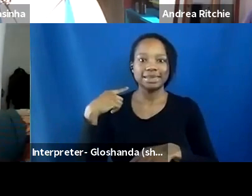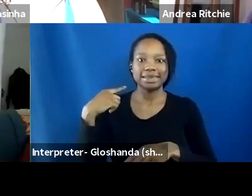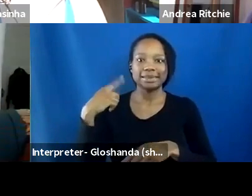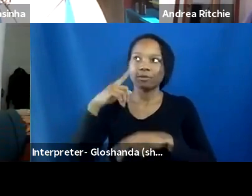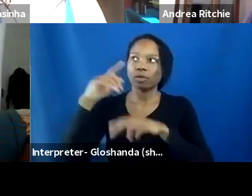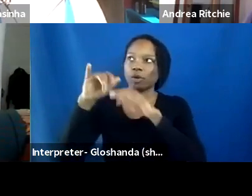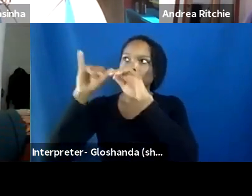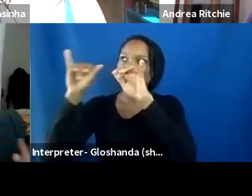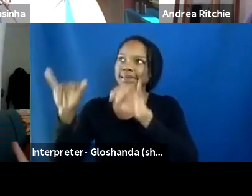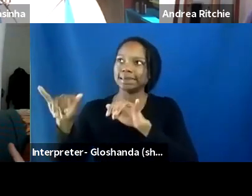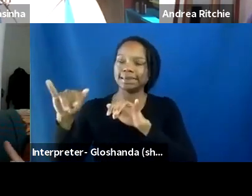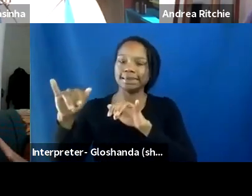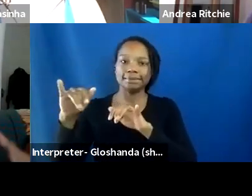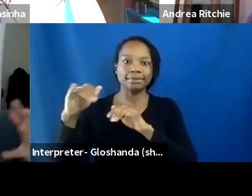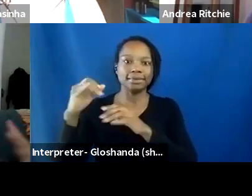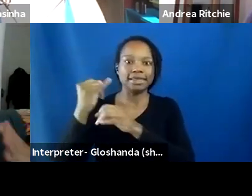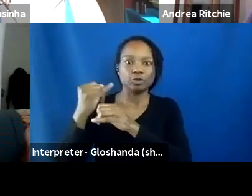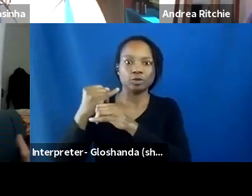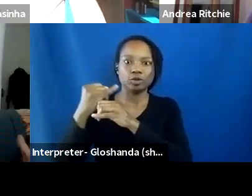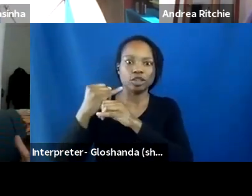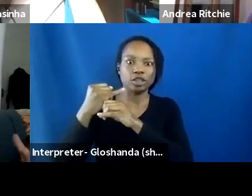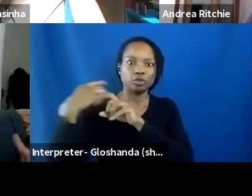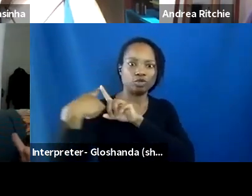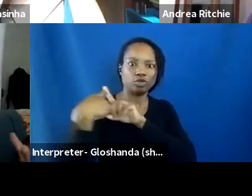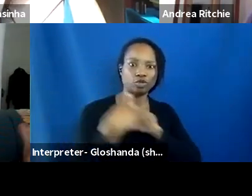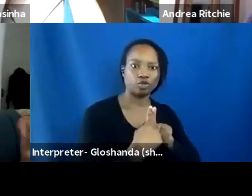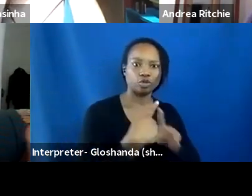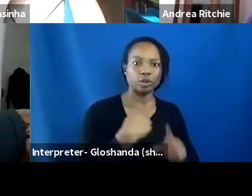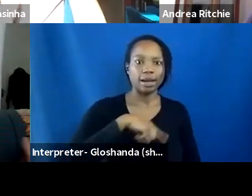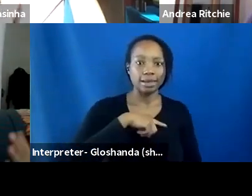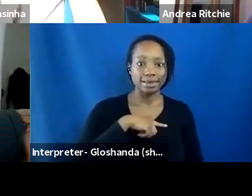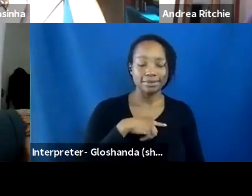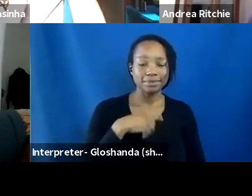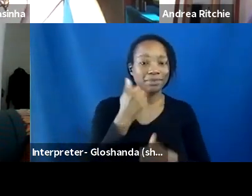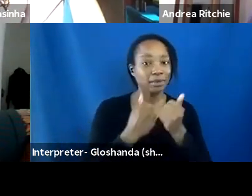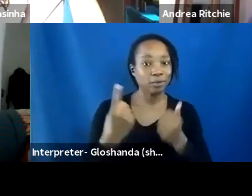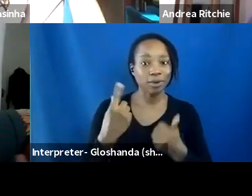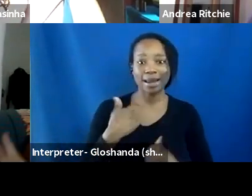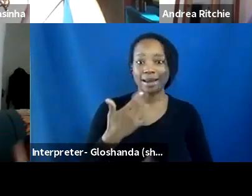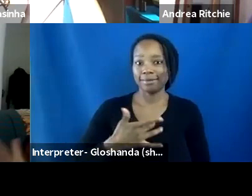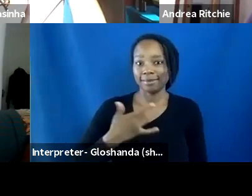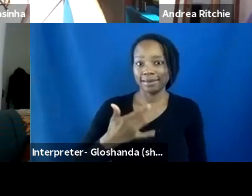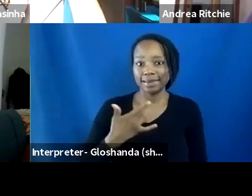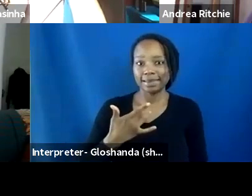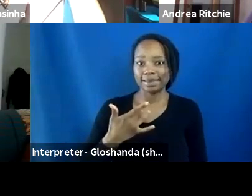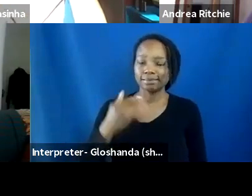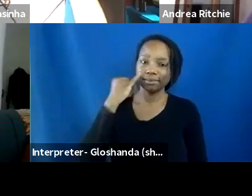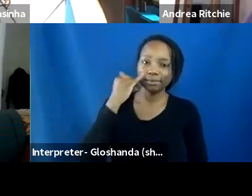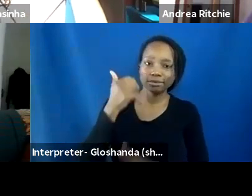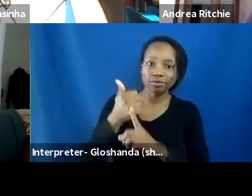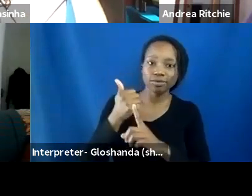Everyone has feelings. If you are alive and a person you have emotional health,